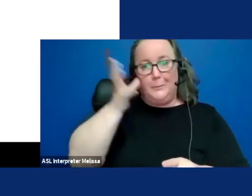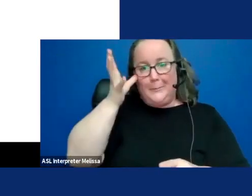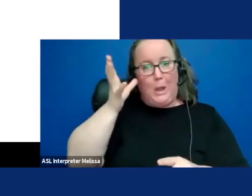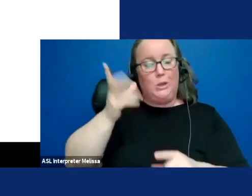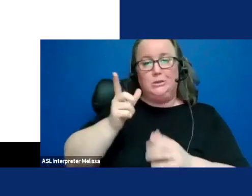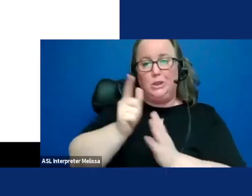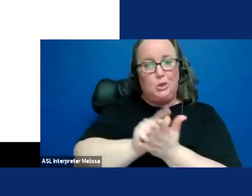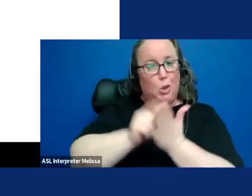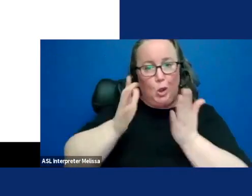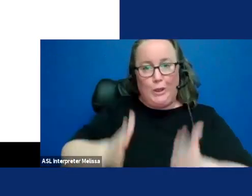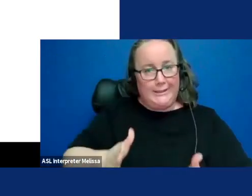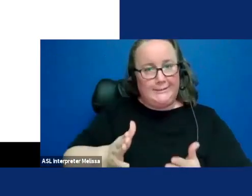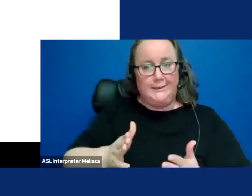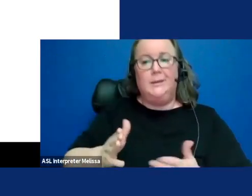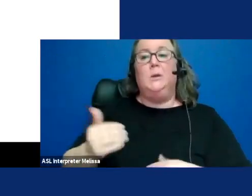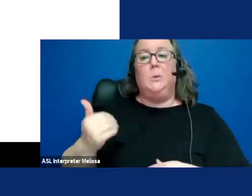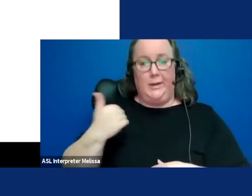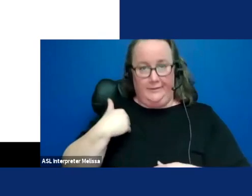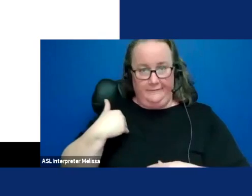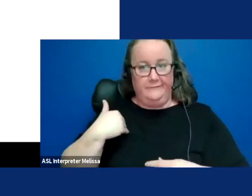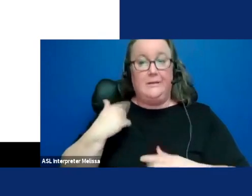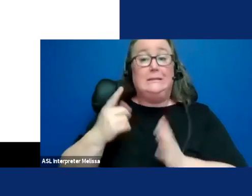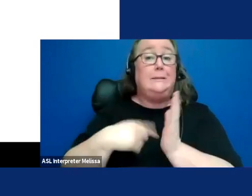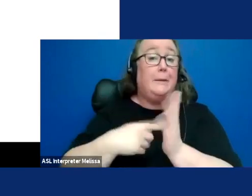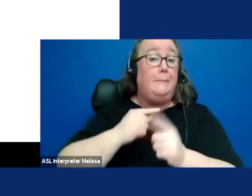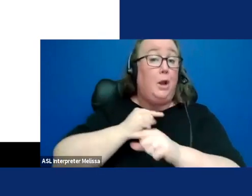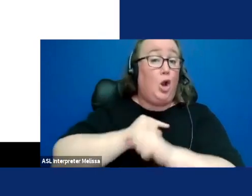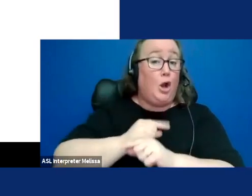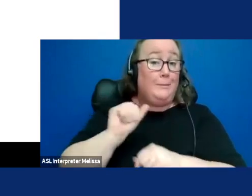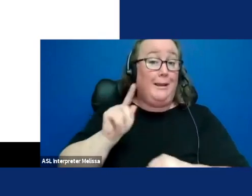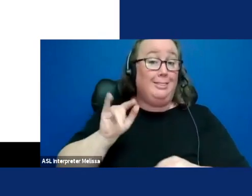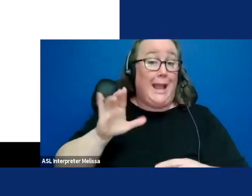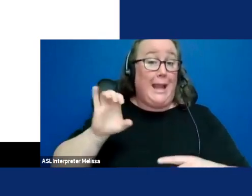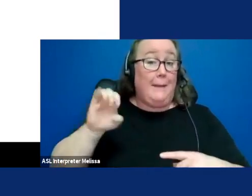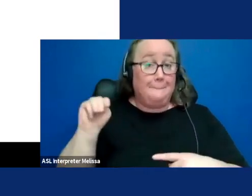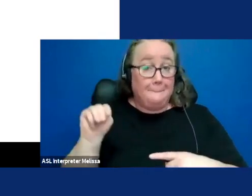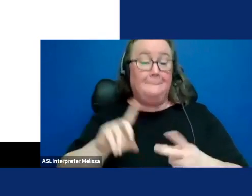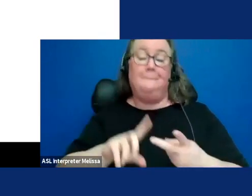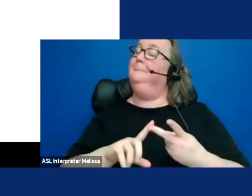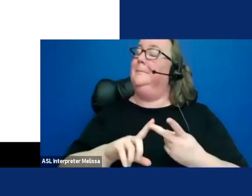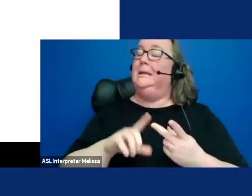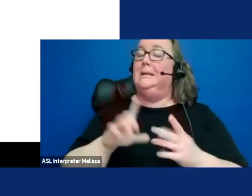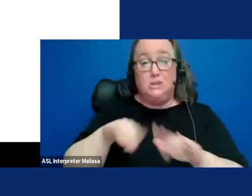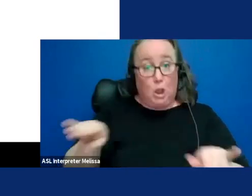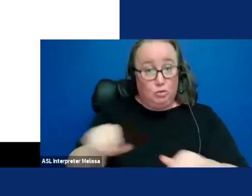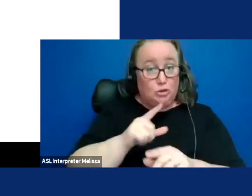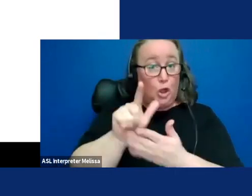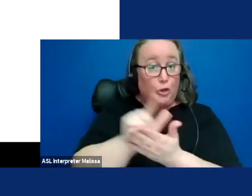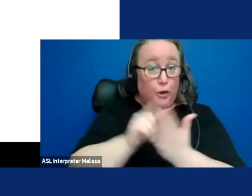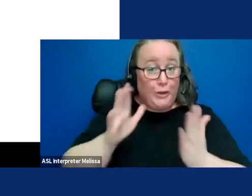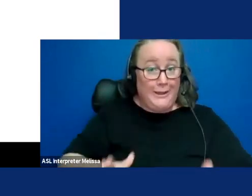We also have sometimes guardian ad litems. We have the children's attorney, and we have court appointed special advocates.